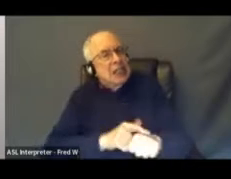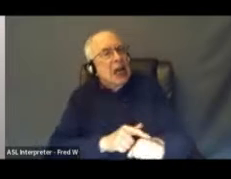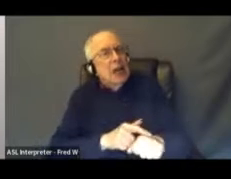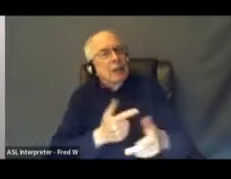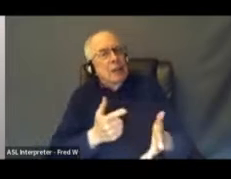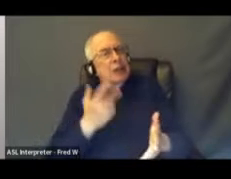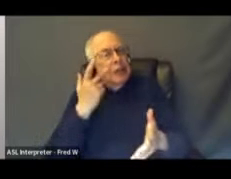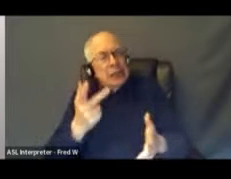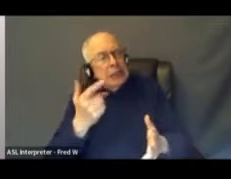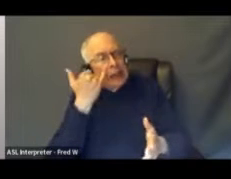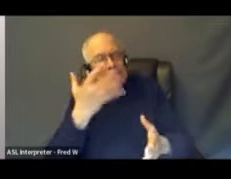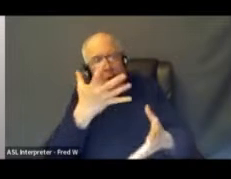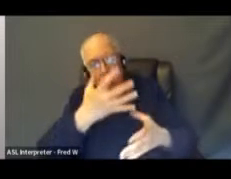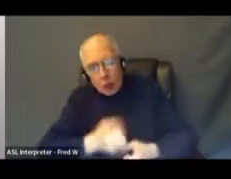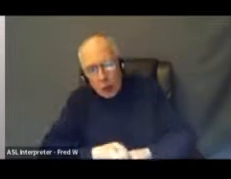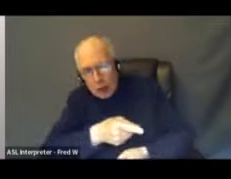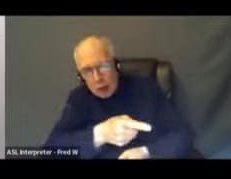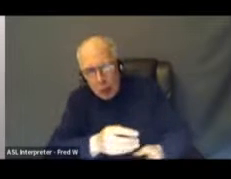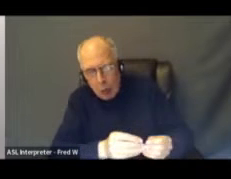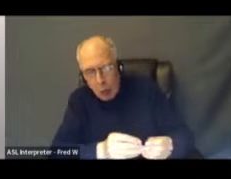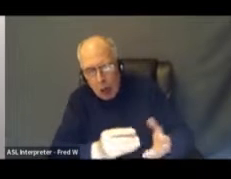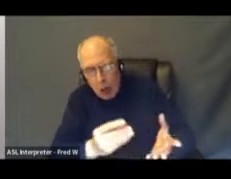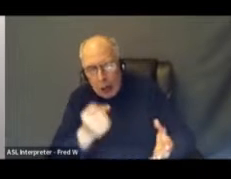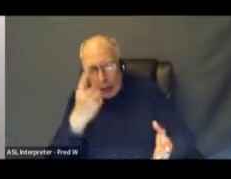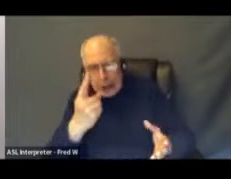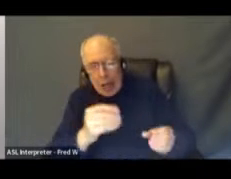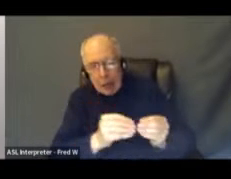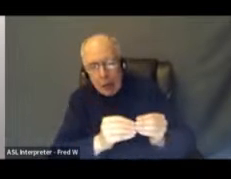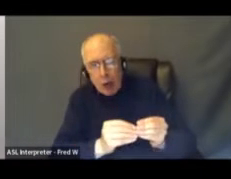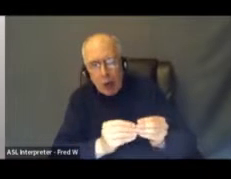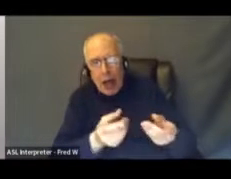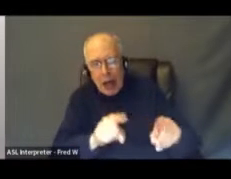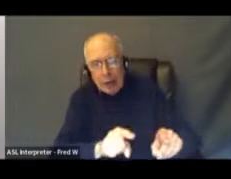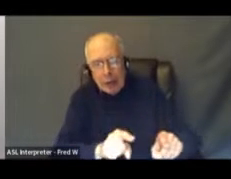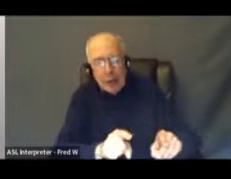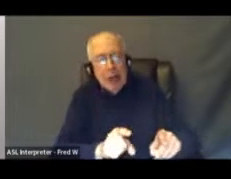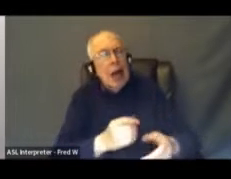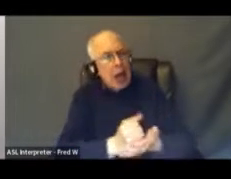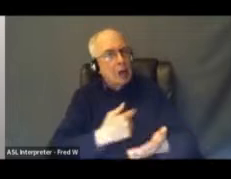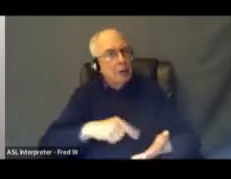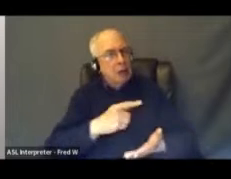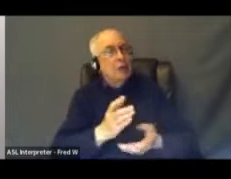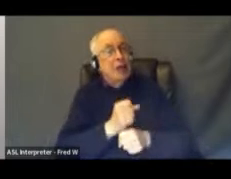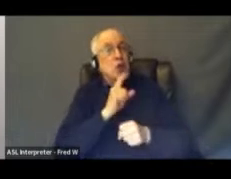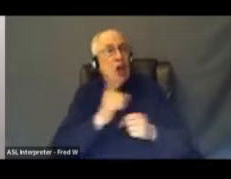more awareness of where they're at, and also helps us make sure that nothing gets missed and falls through the cracks. And